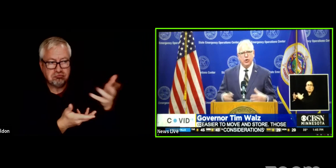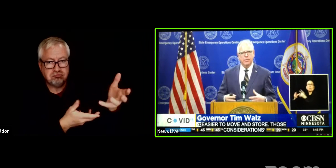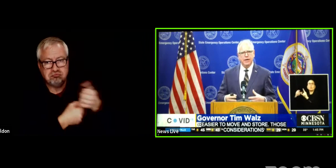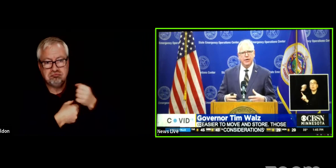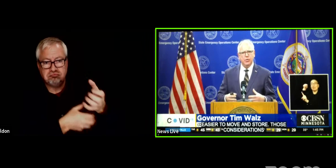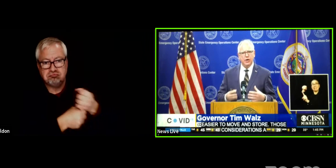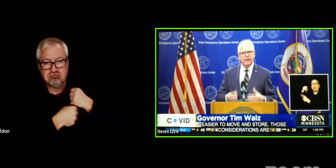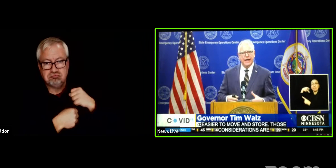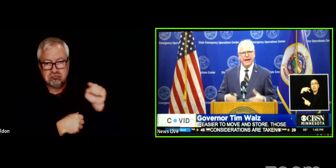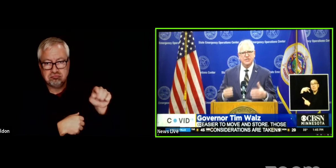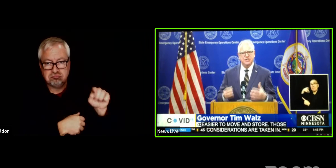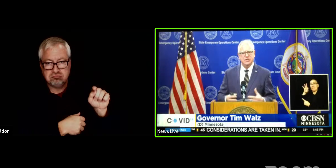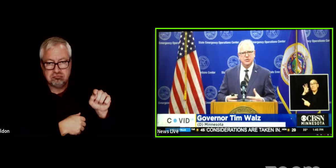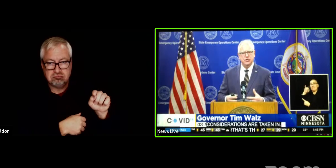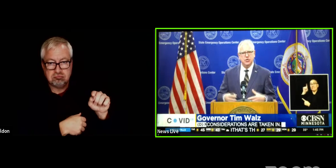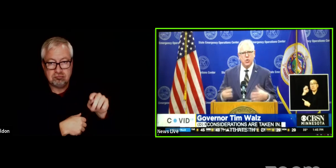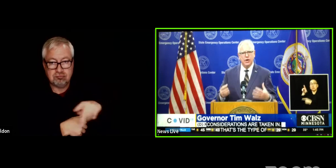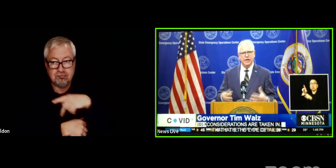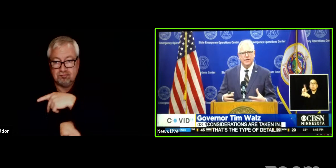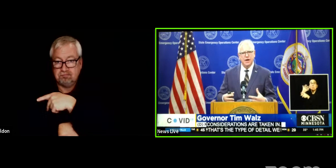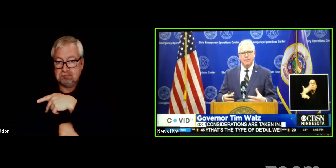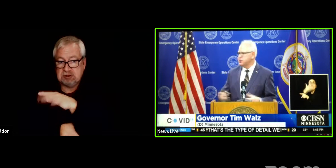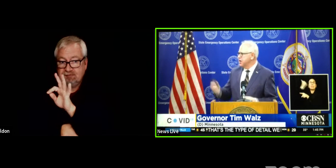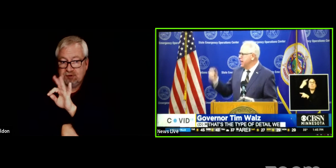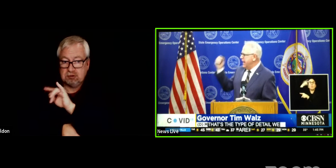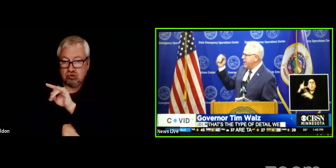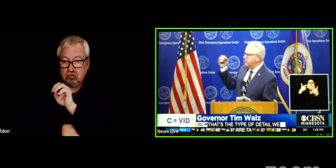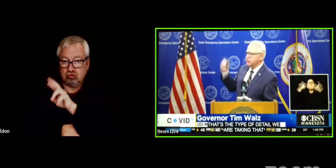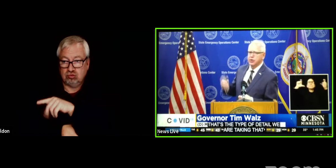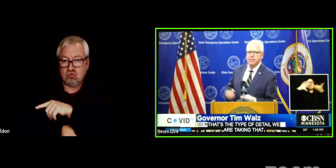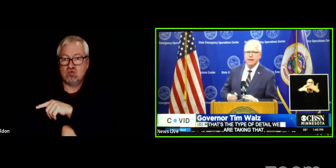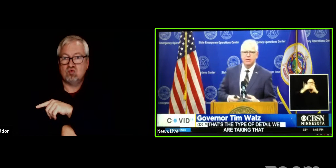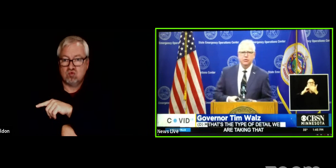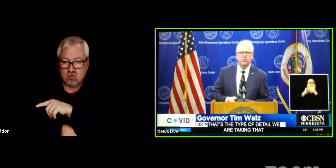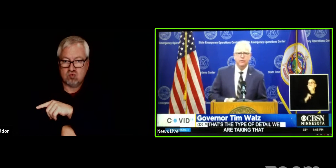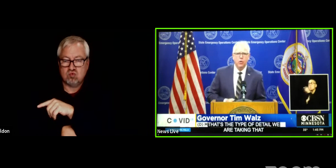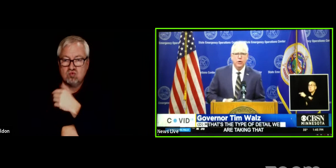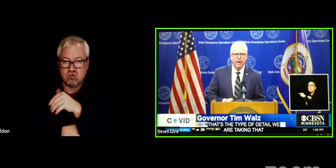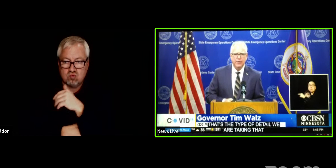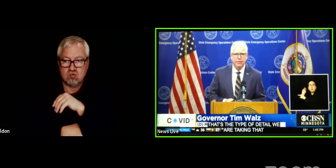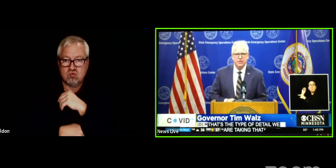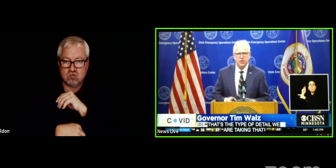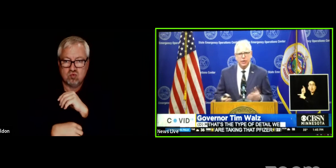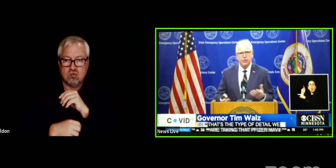URBAN AREA WHERE IT LANDS, IT'S EASIER TO STORE AND IN THE NUMBERS AND MODERNA MAY BE USED FOR GREATER MINNESOTA.